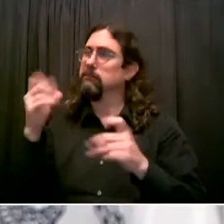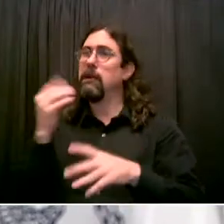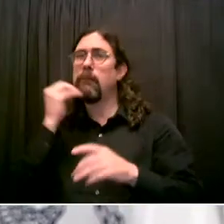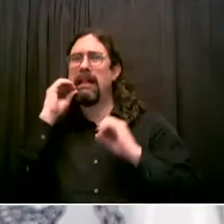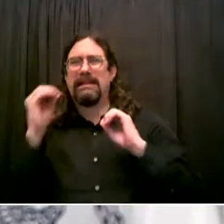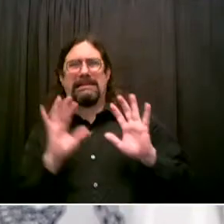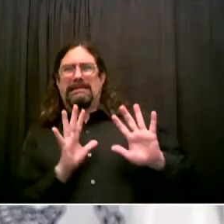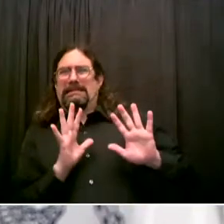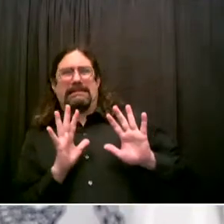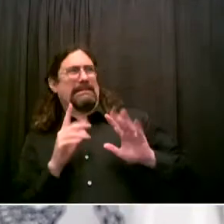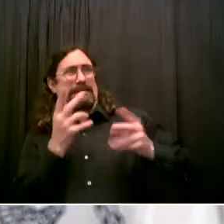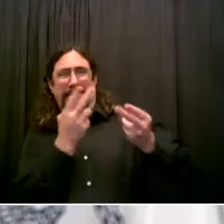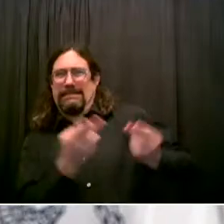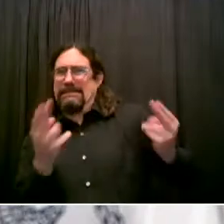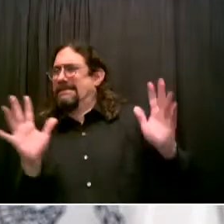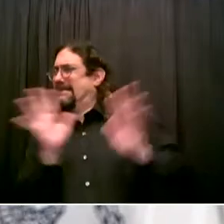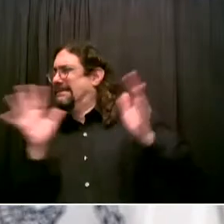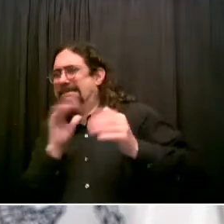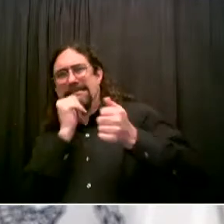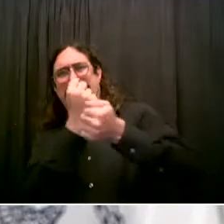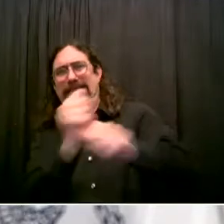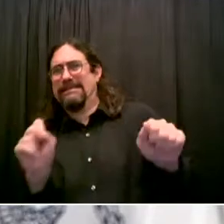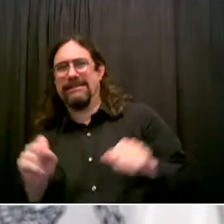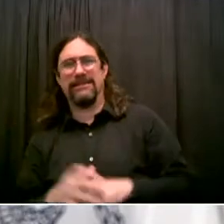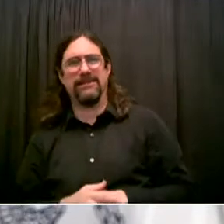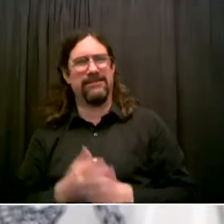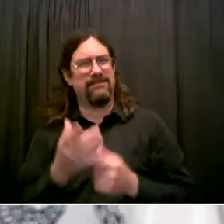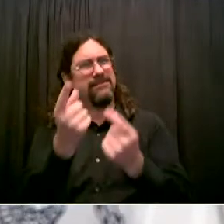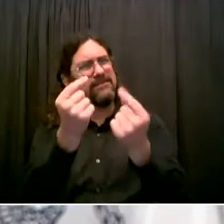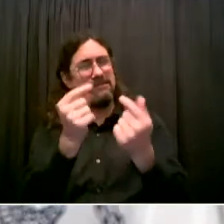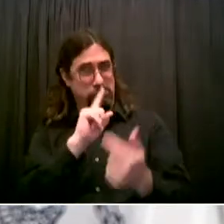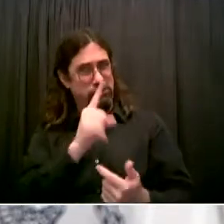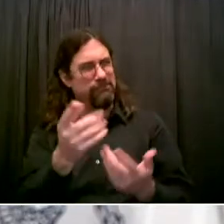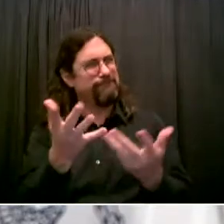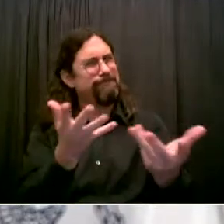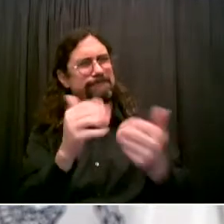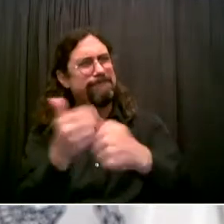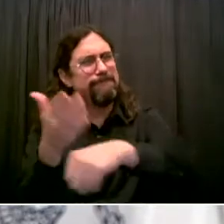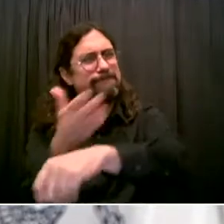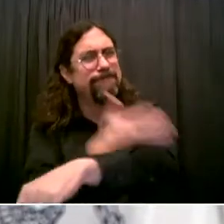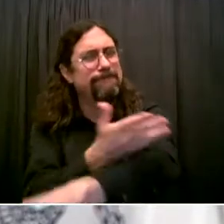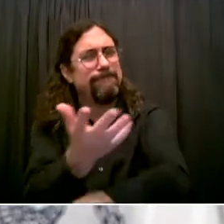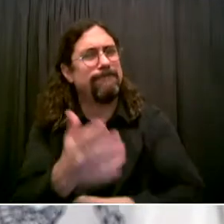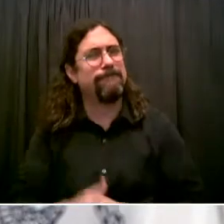BANKS. THERE HAS BEEN A SERIES OF MOVES BEFORE THE PANDEMIC TO MAKE